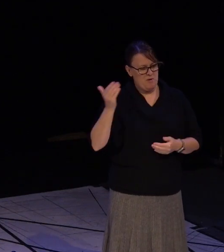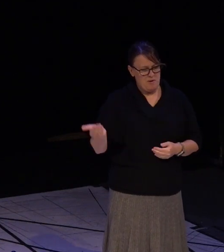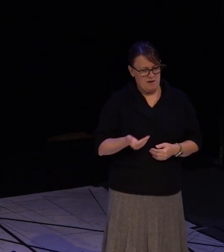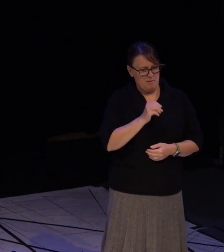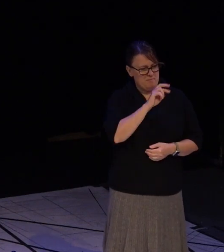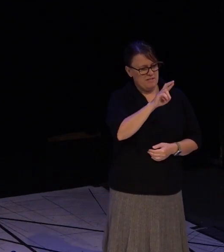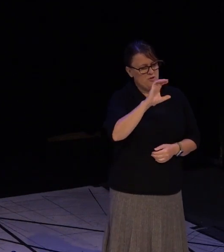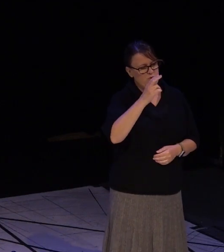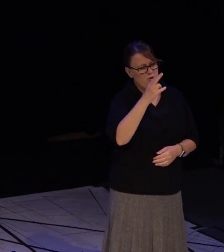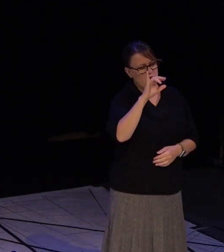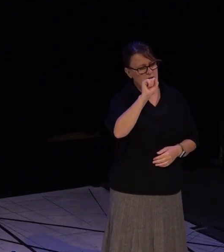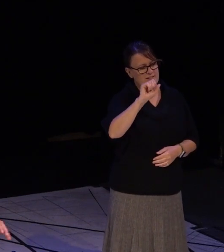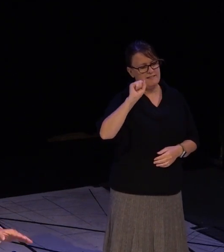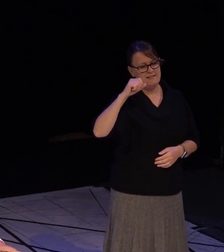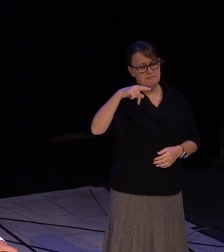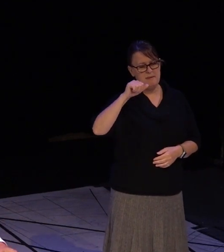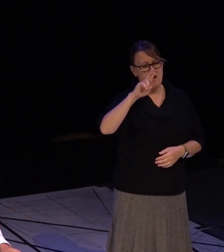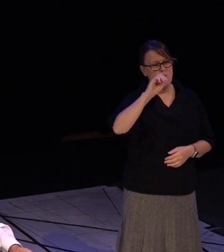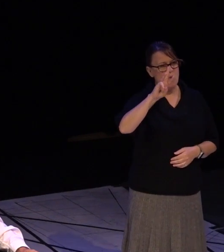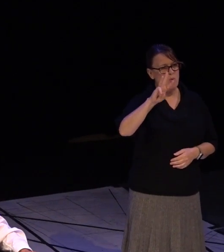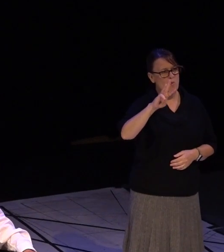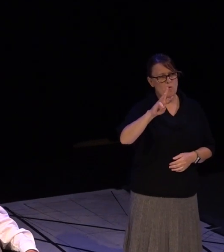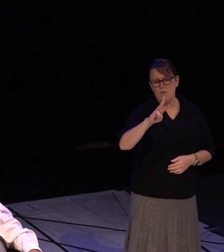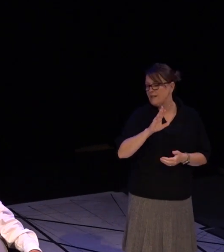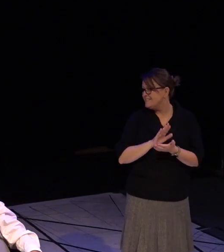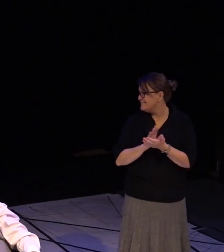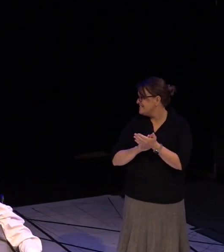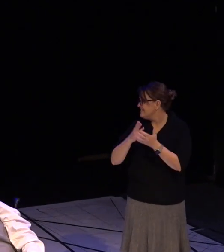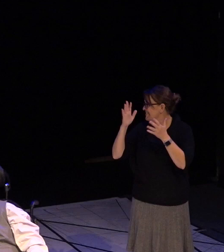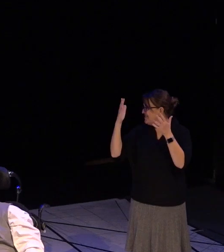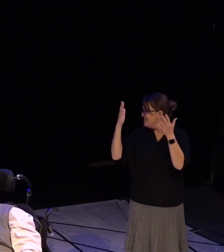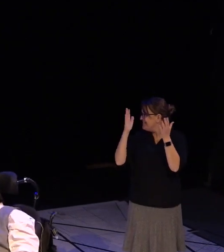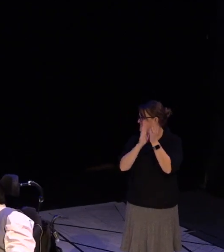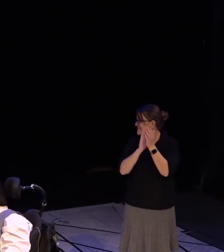Mr. Chris Sparrow. (audience applauds)